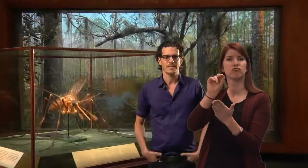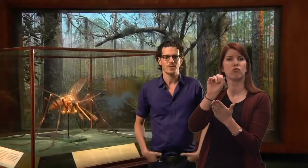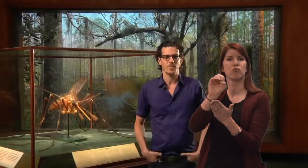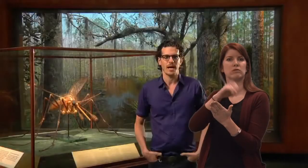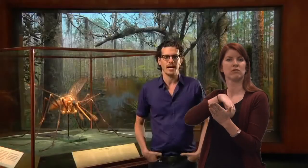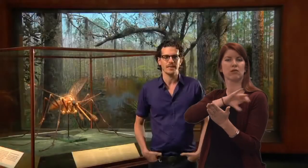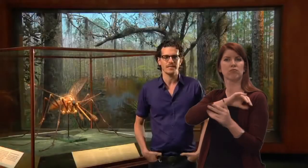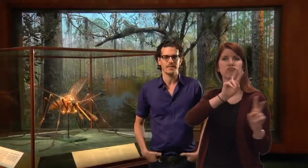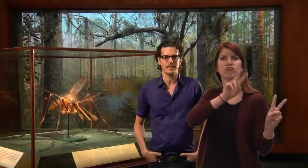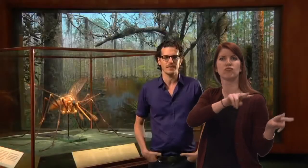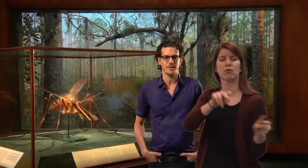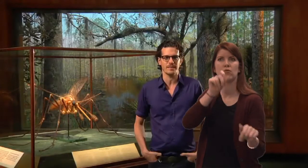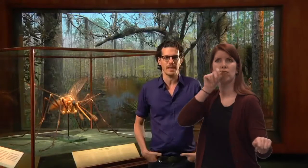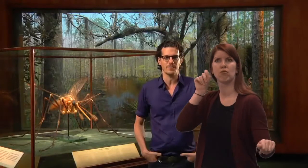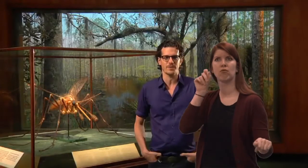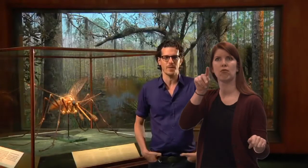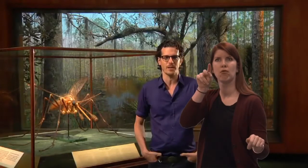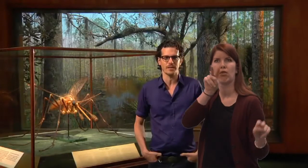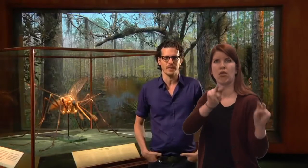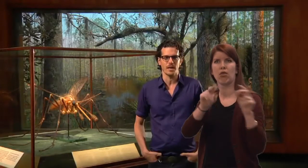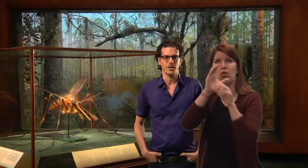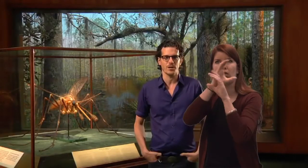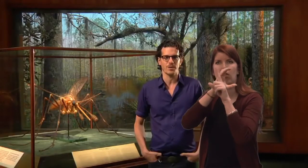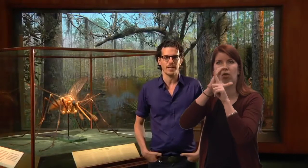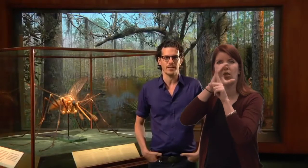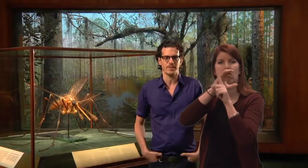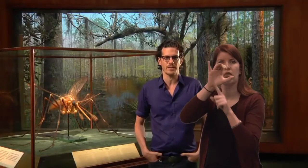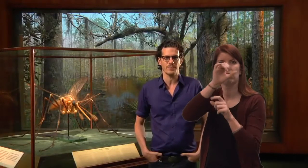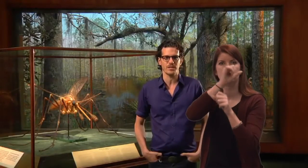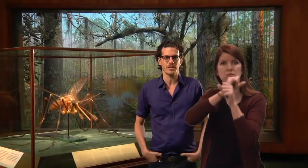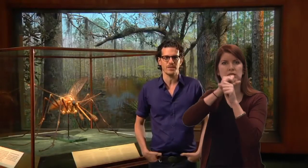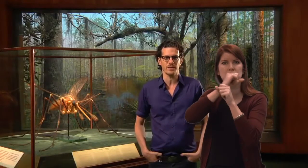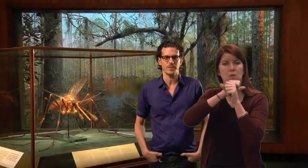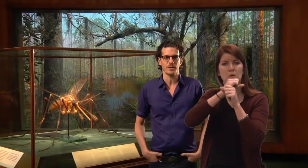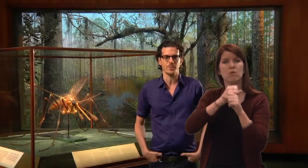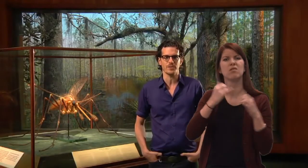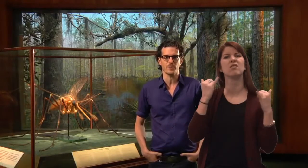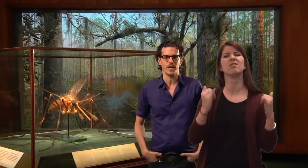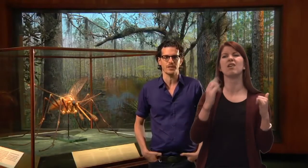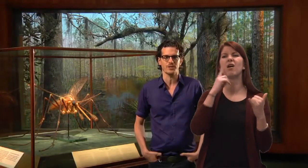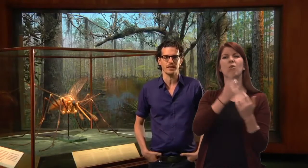Let's go behind the scenes with Dave Grimaldi, curator of the Division of Invertebrate Zoology,